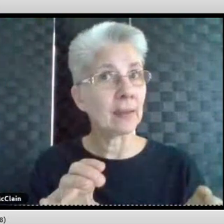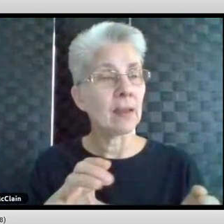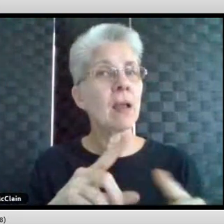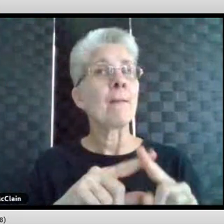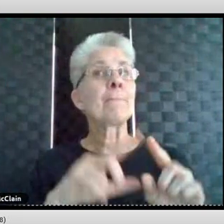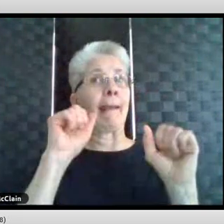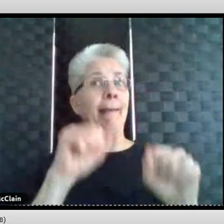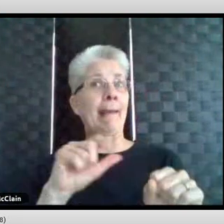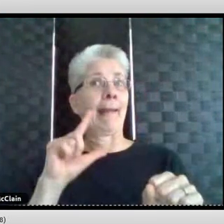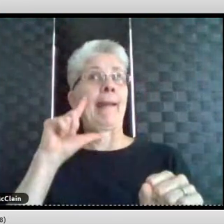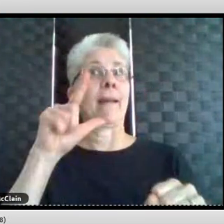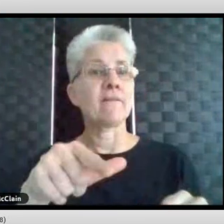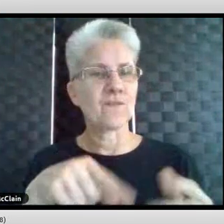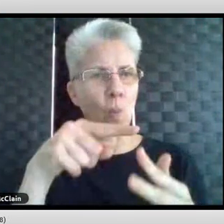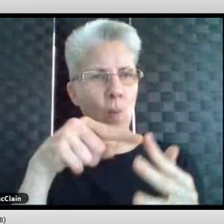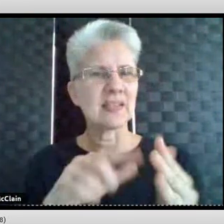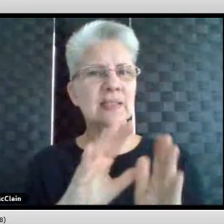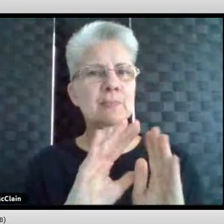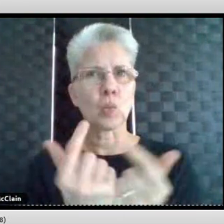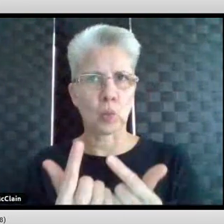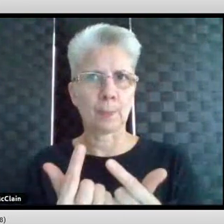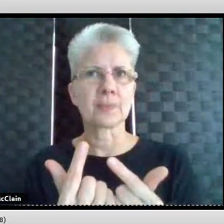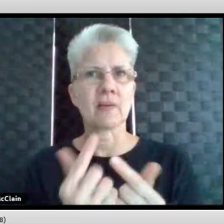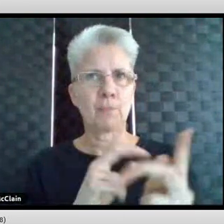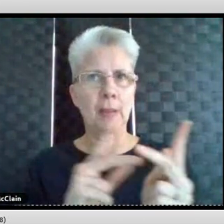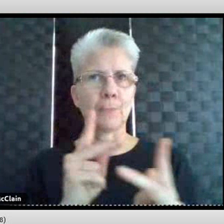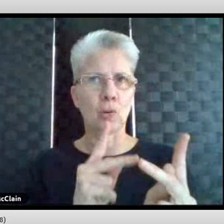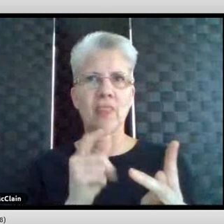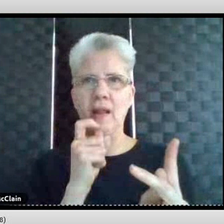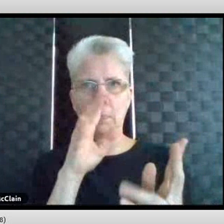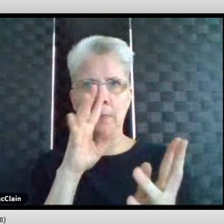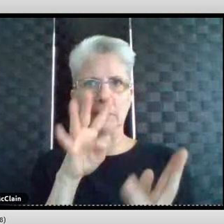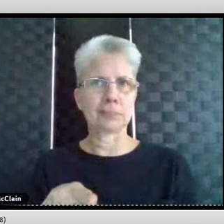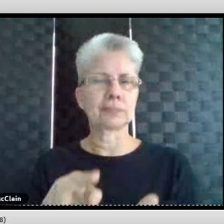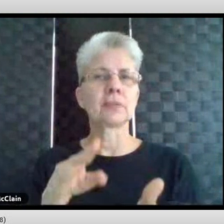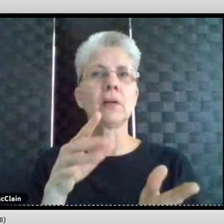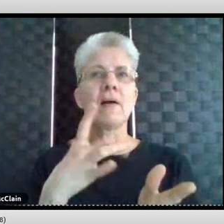for one of these smaller groups of people that maybe have felt a little left out